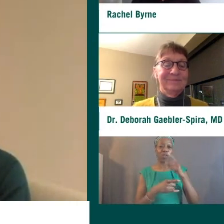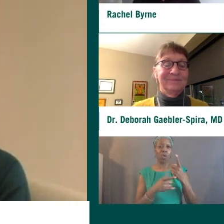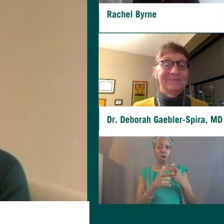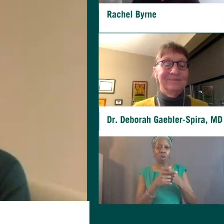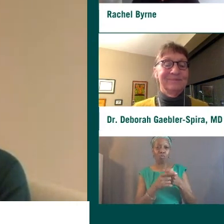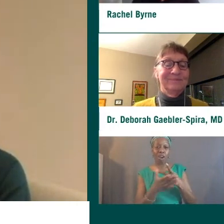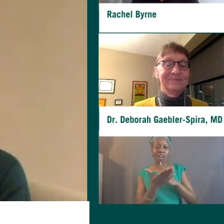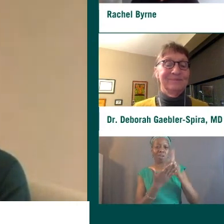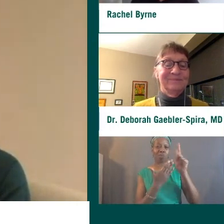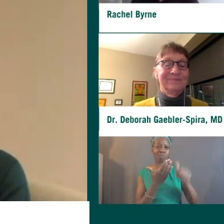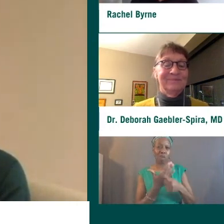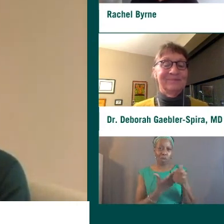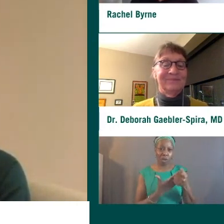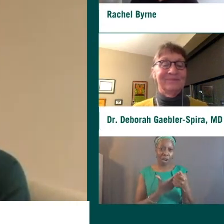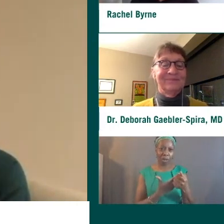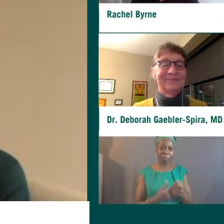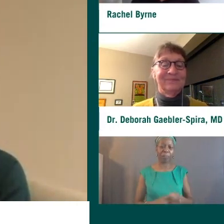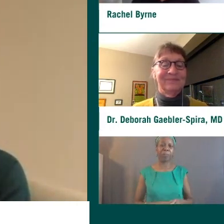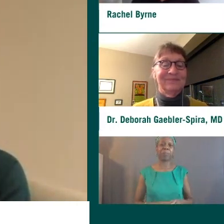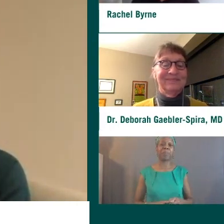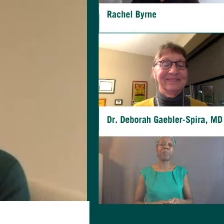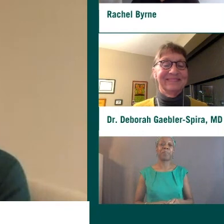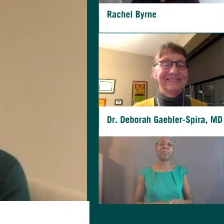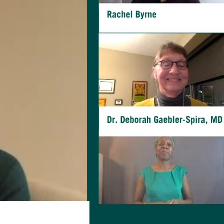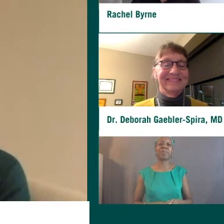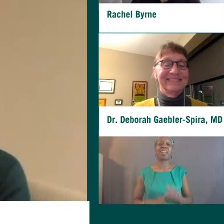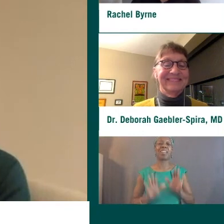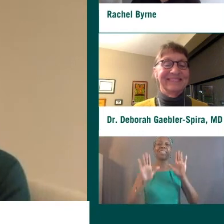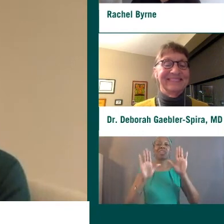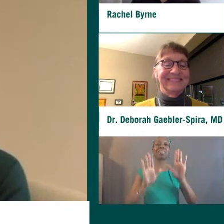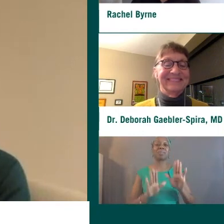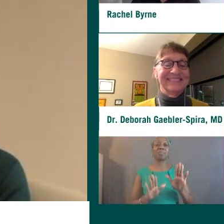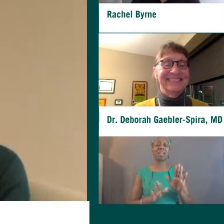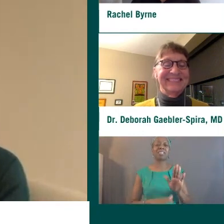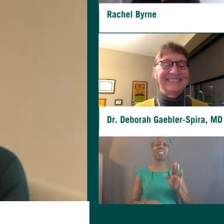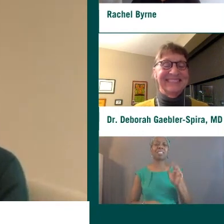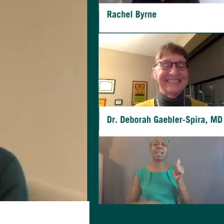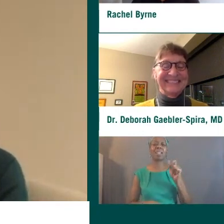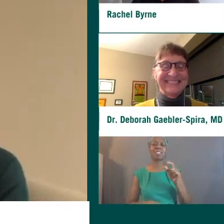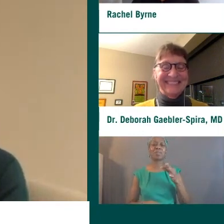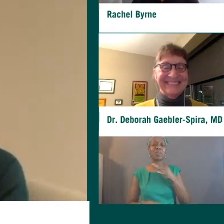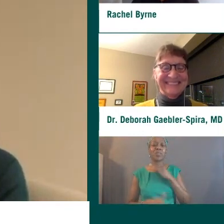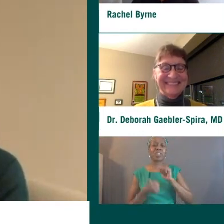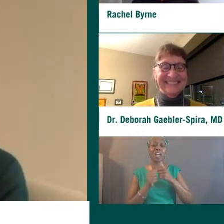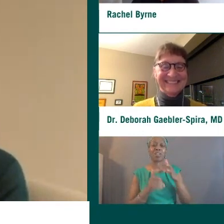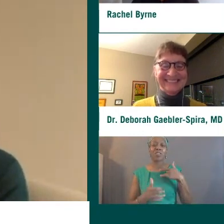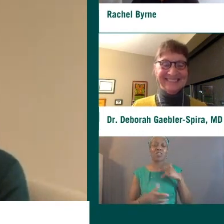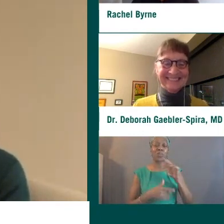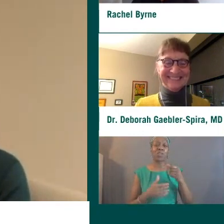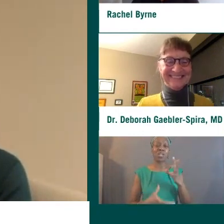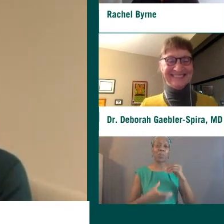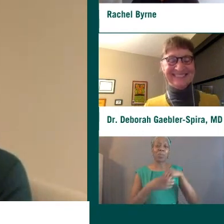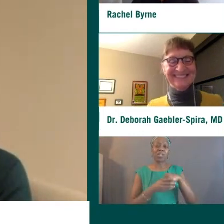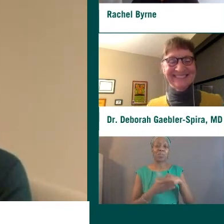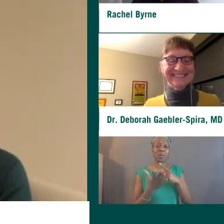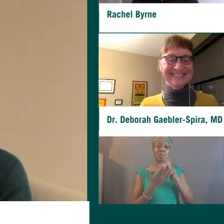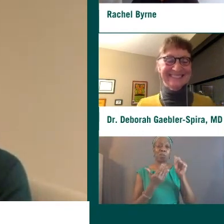when you're participating in those things with your sister? Good. It's so much fun? I know, I wish I was horseback riding.